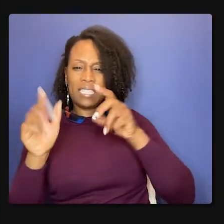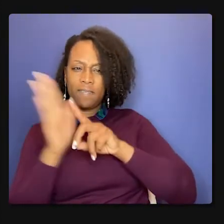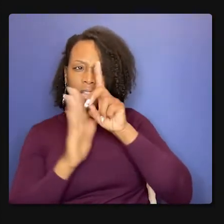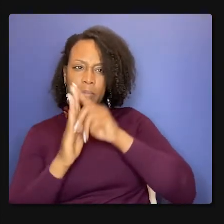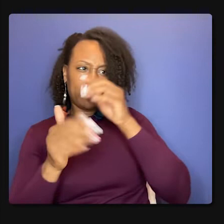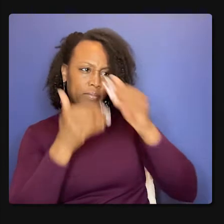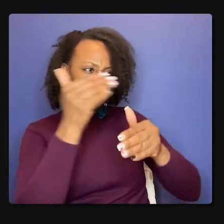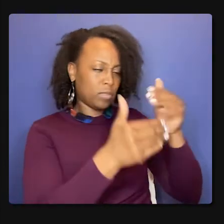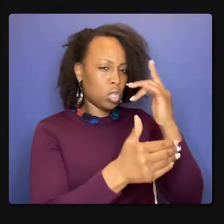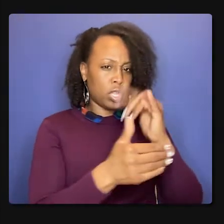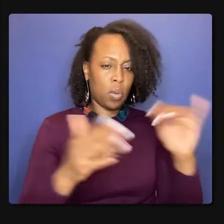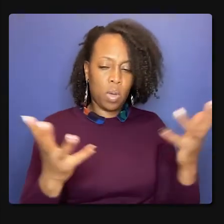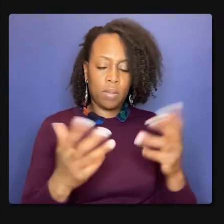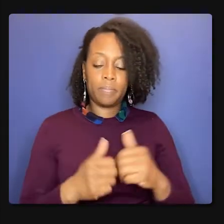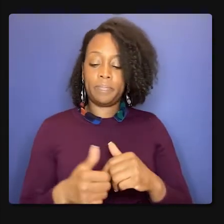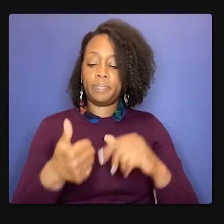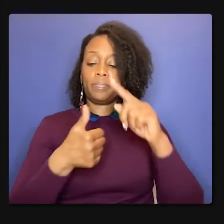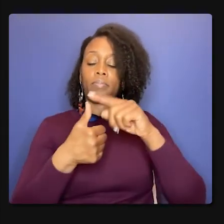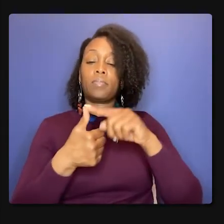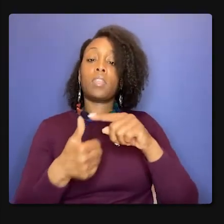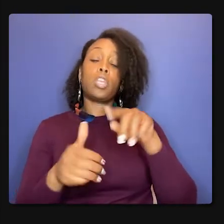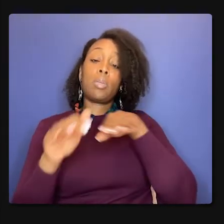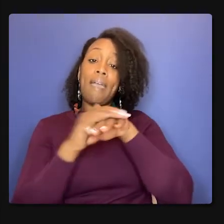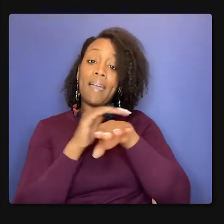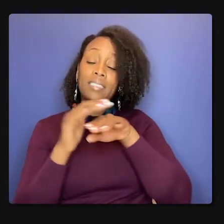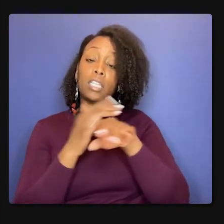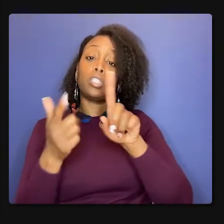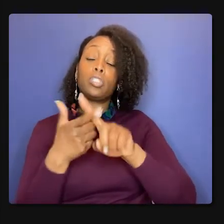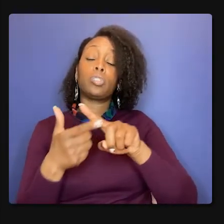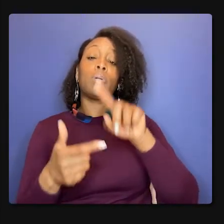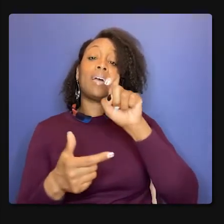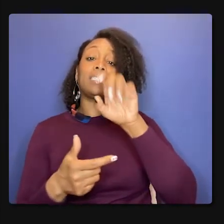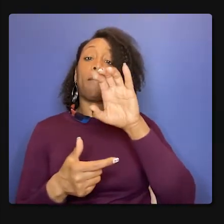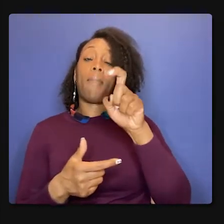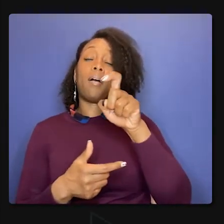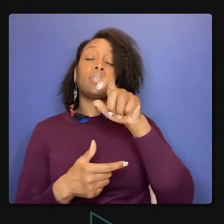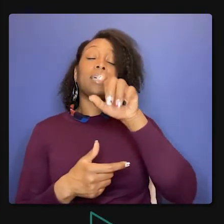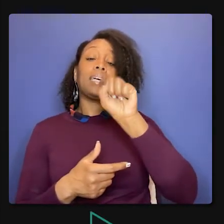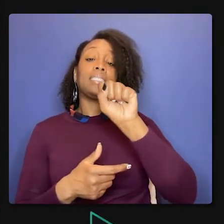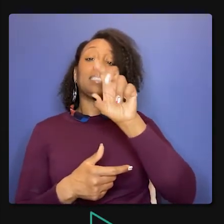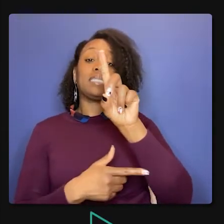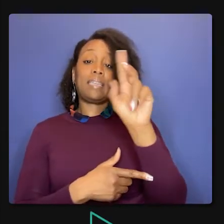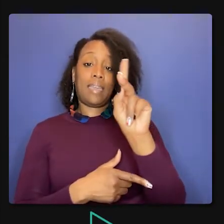Step one, you gain access to the Xbox SDKs, forums and documentation